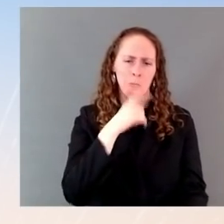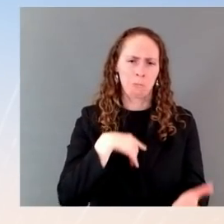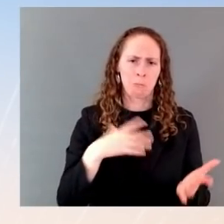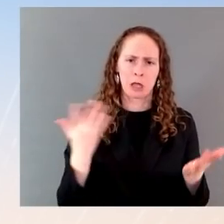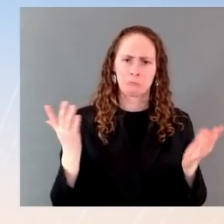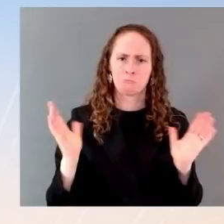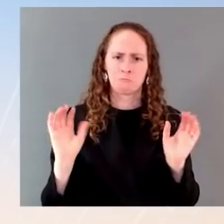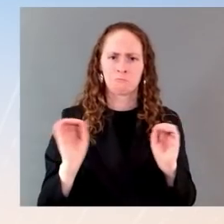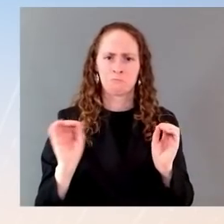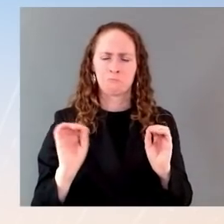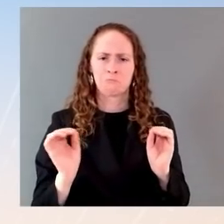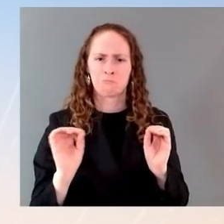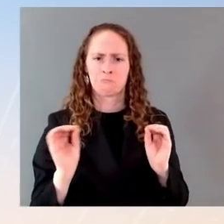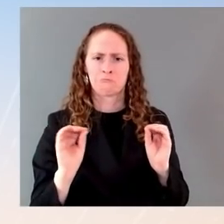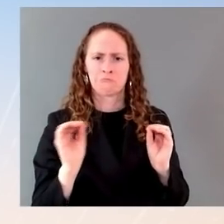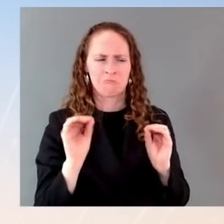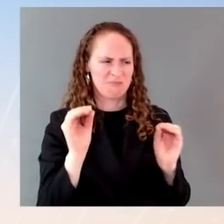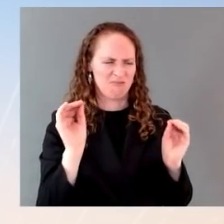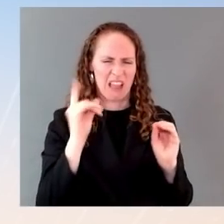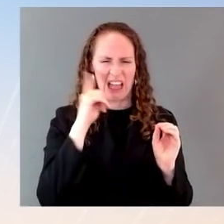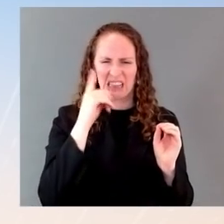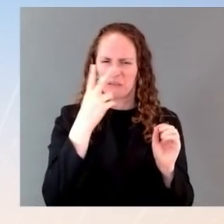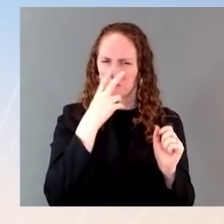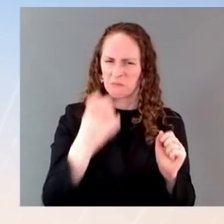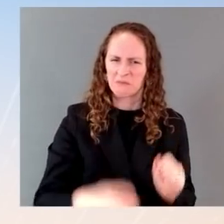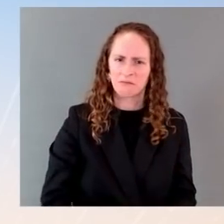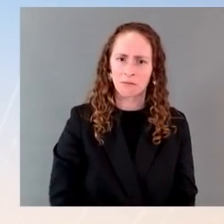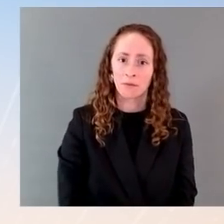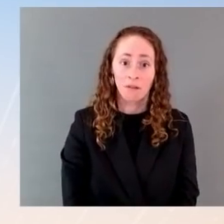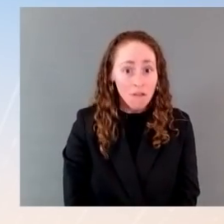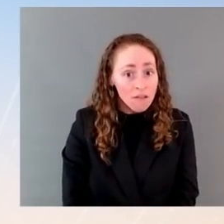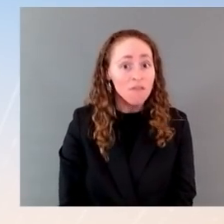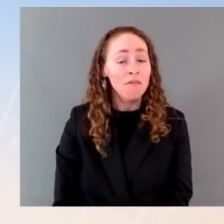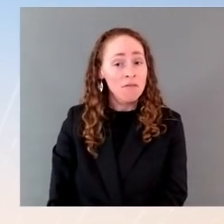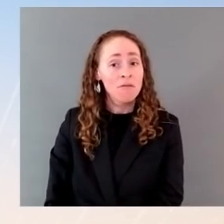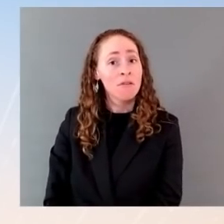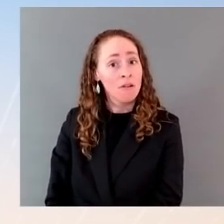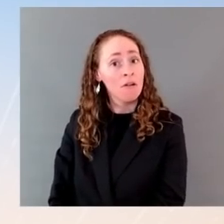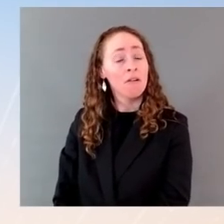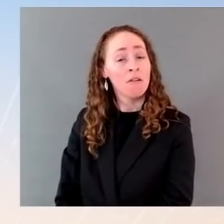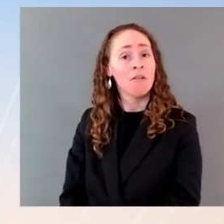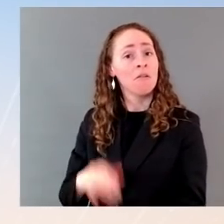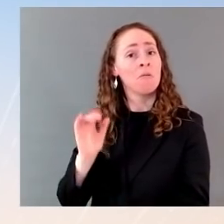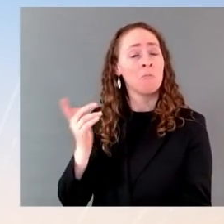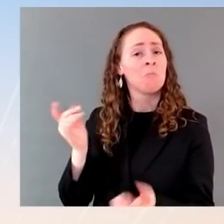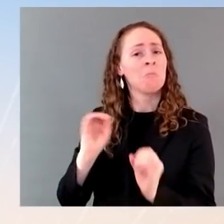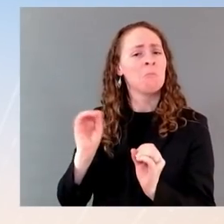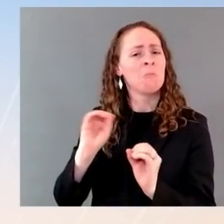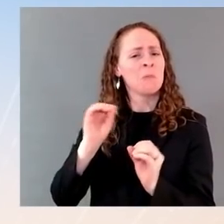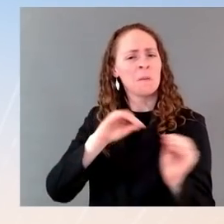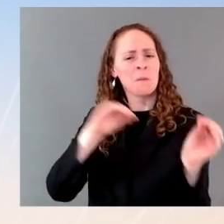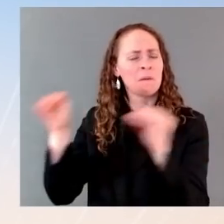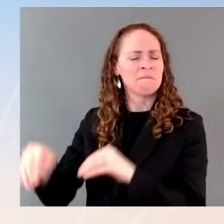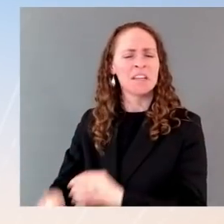The Press: And also, is the President right now engaging with Democrats in Congress on the current debate over lifting state